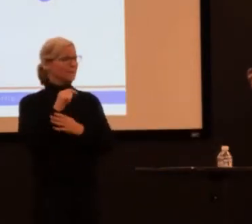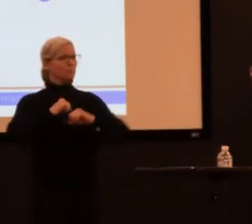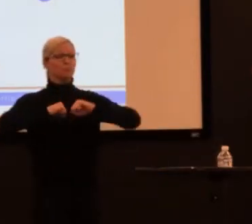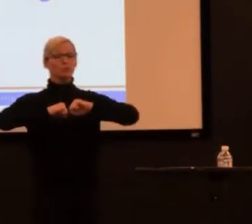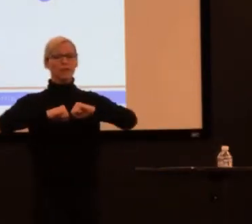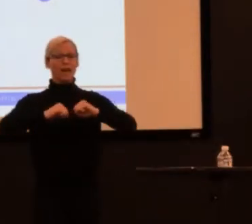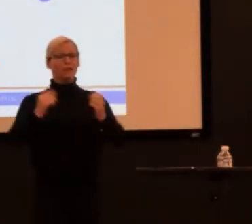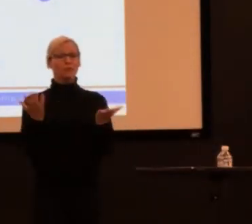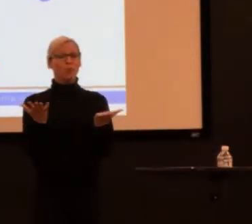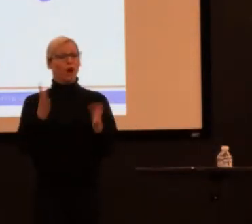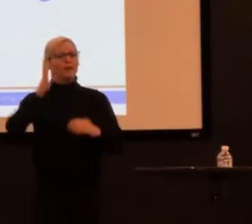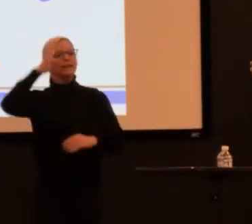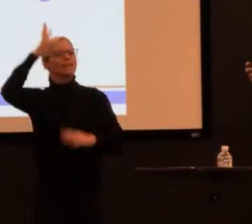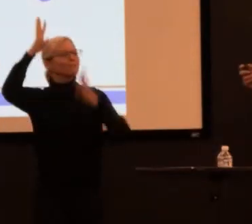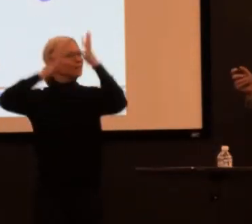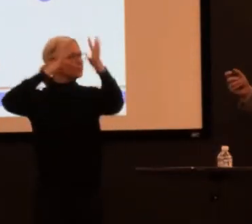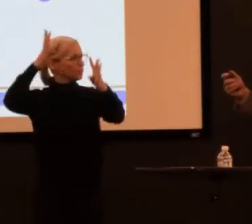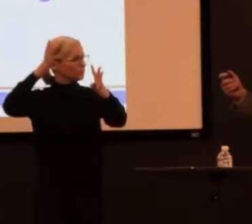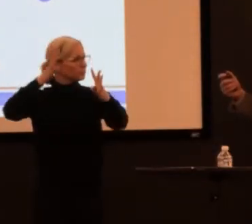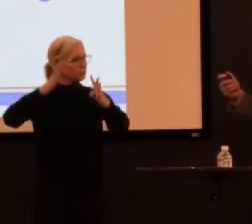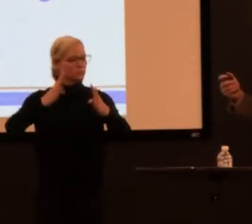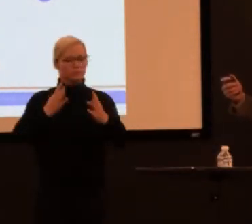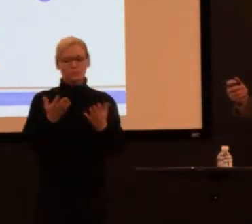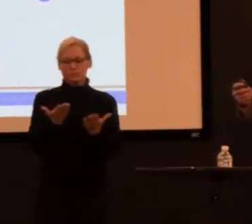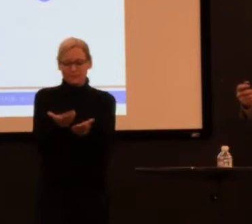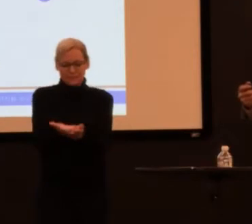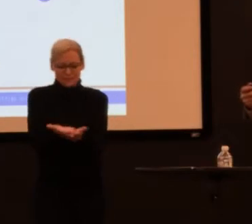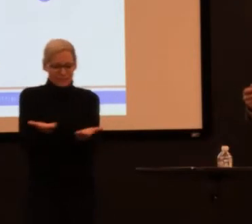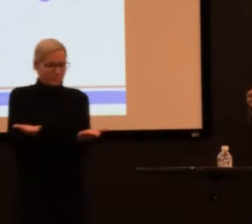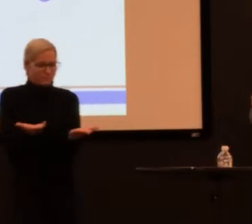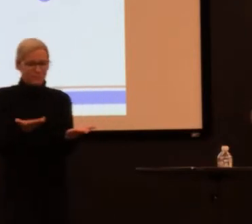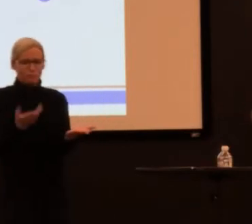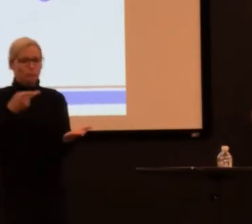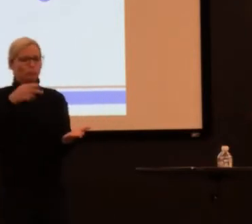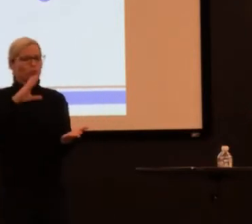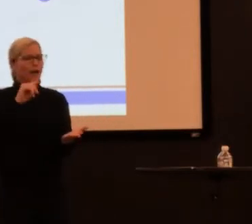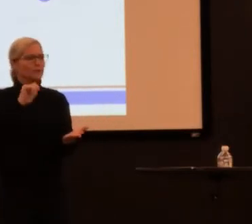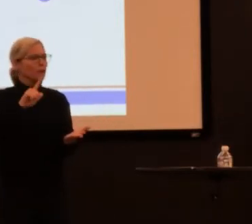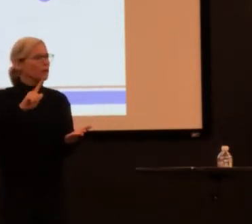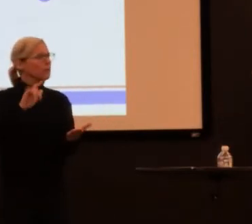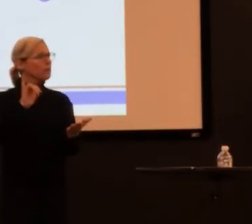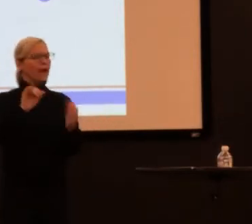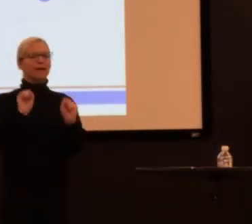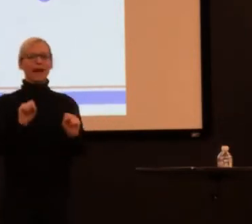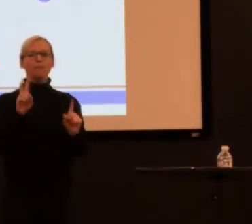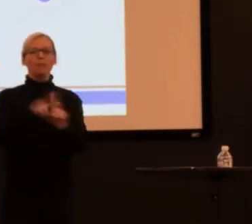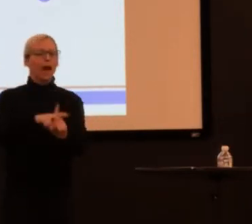Inventions are things that are practical, that do things that are useful and here I've got